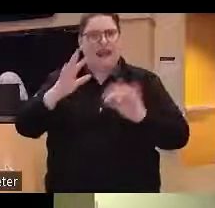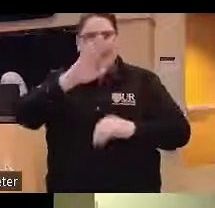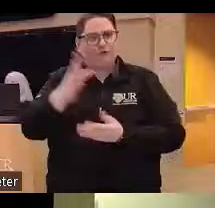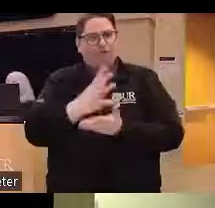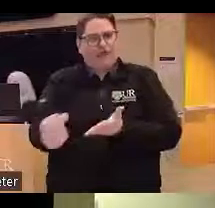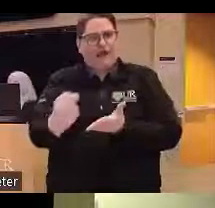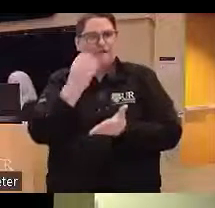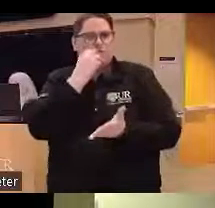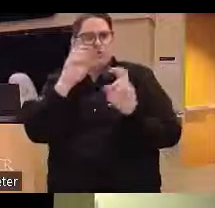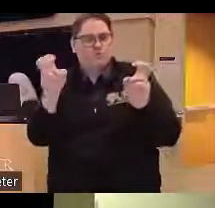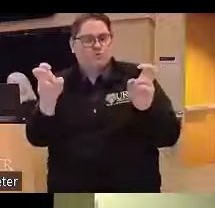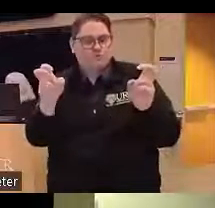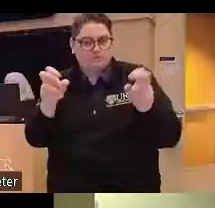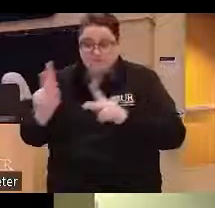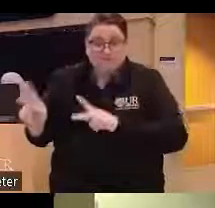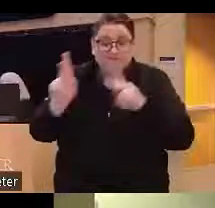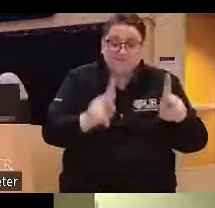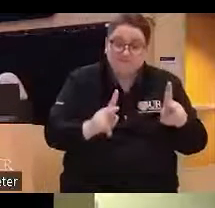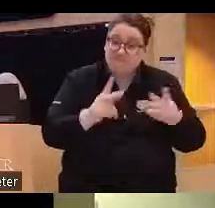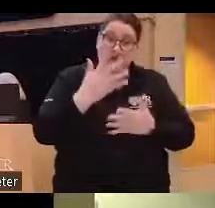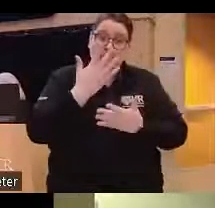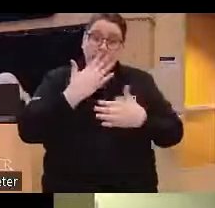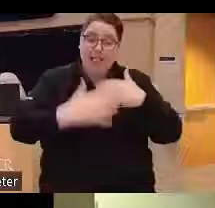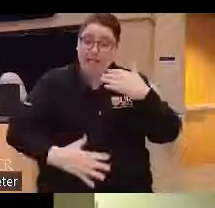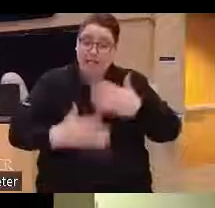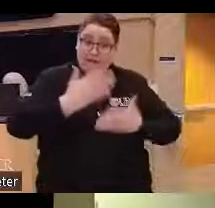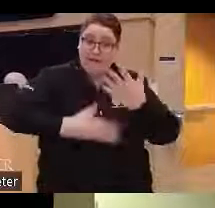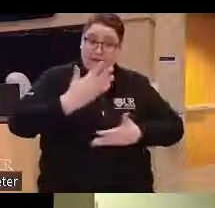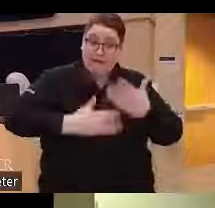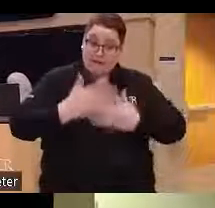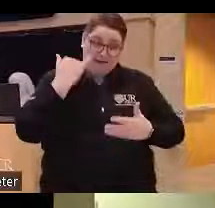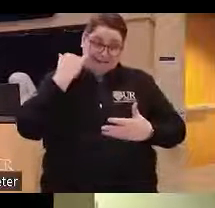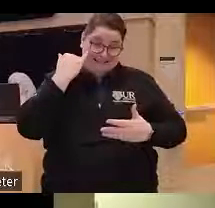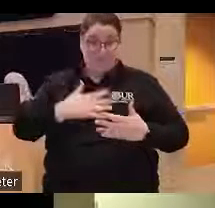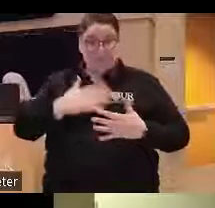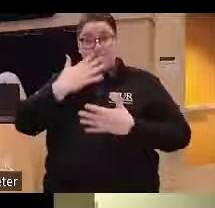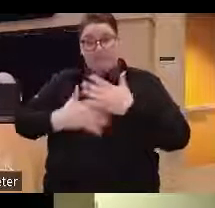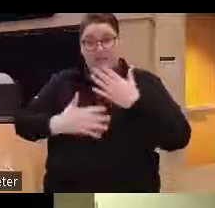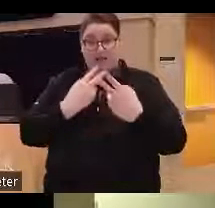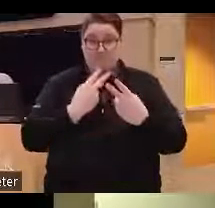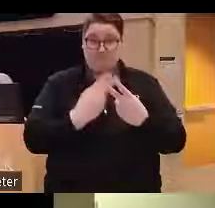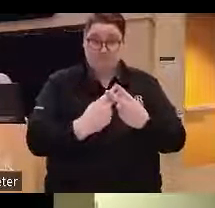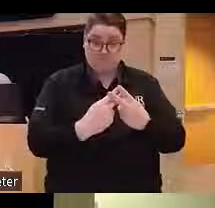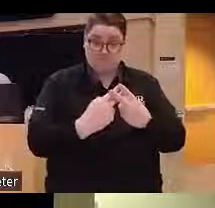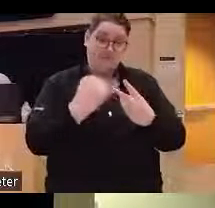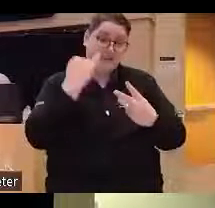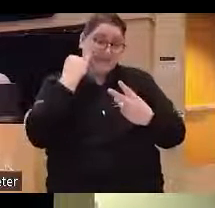you with an axe you know coagulating your blood so these these formations of chronic diseases are